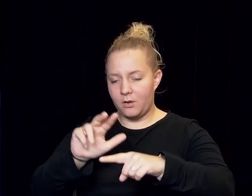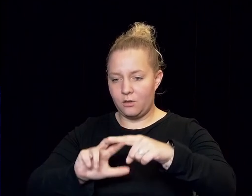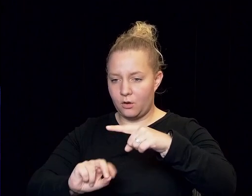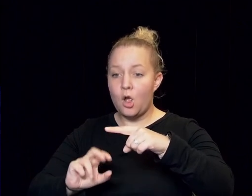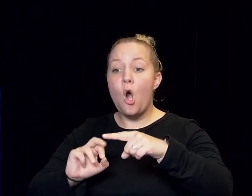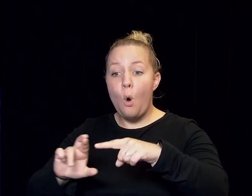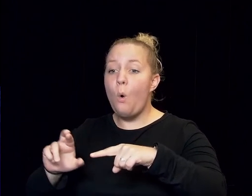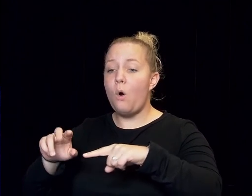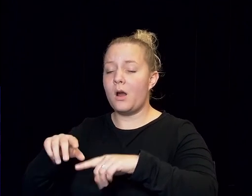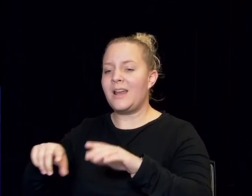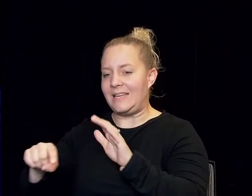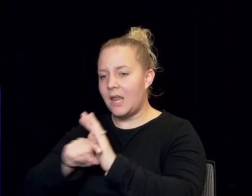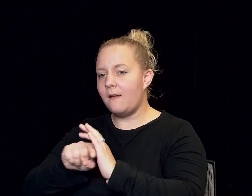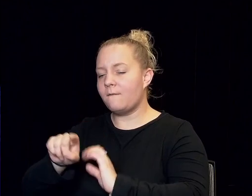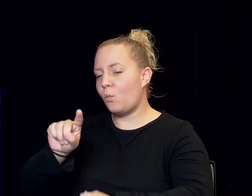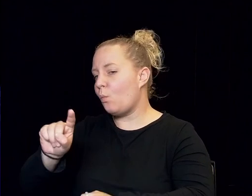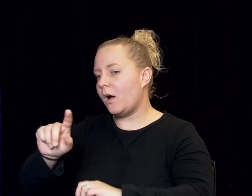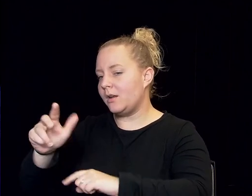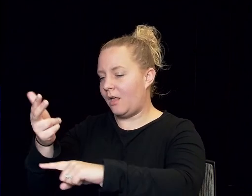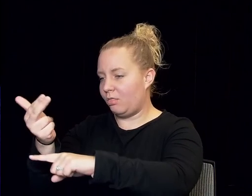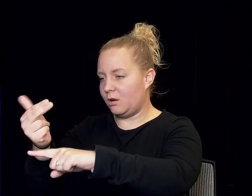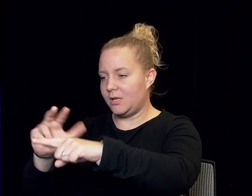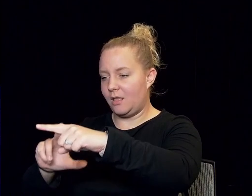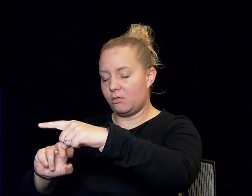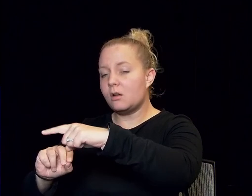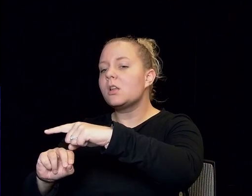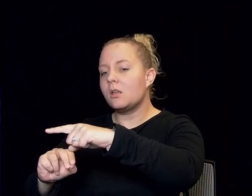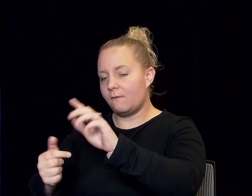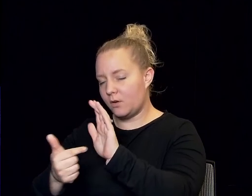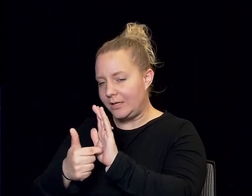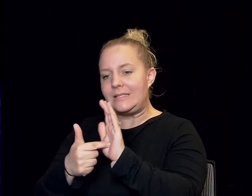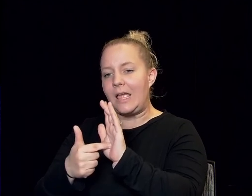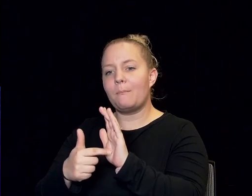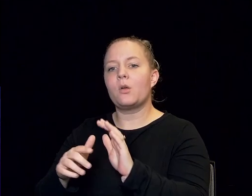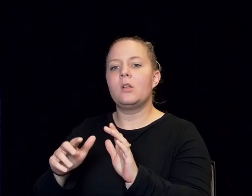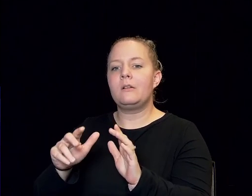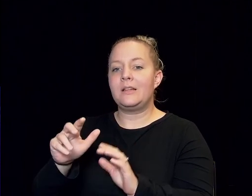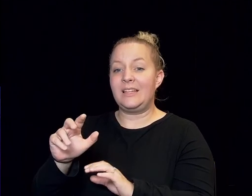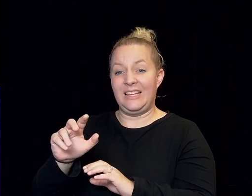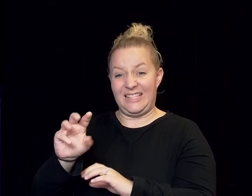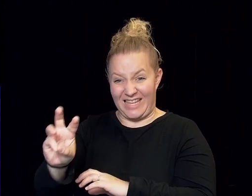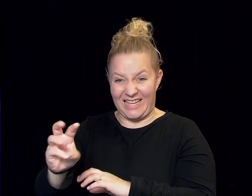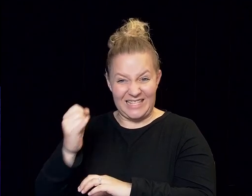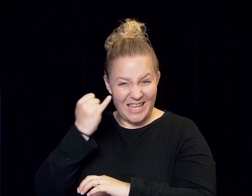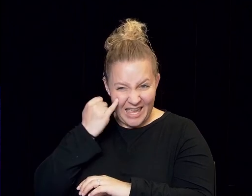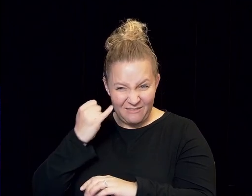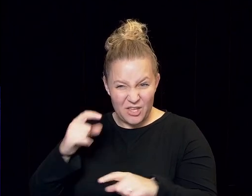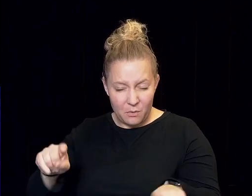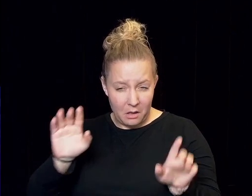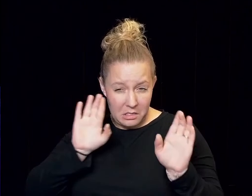1 and 13/30 for example six. Also, if you're listening to me right now, right in